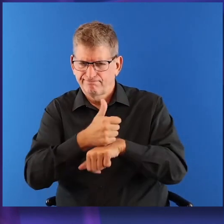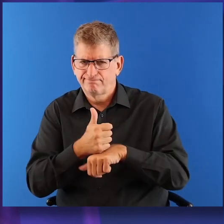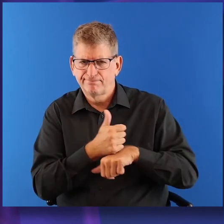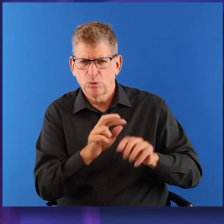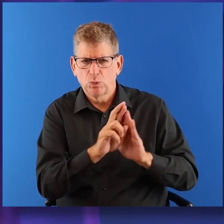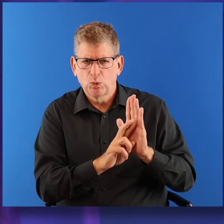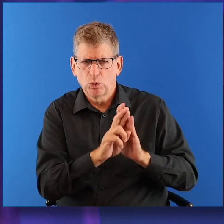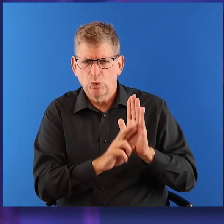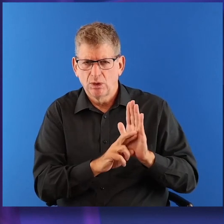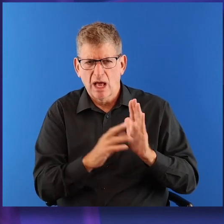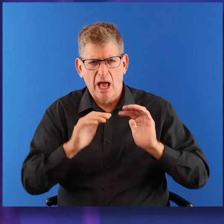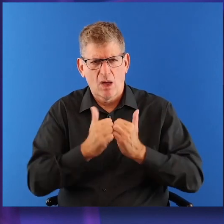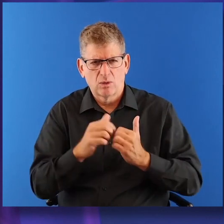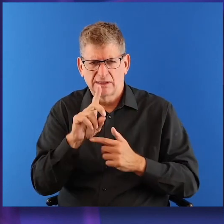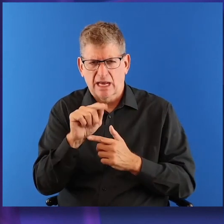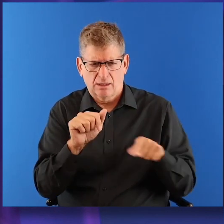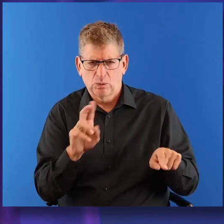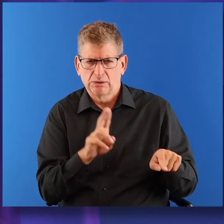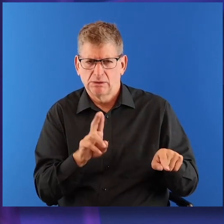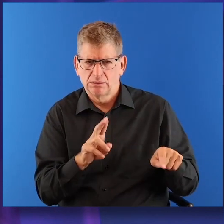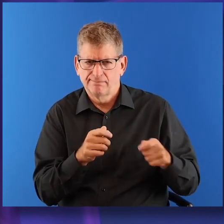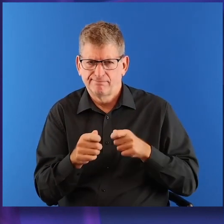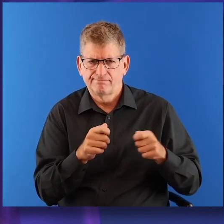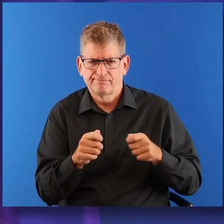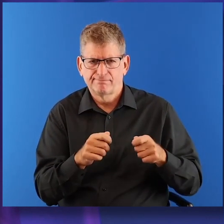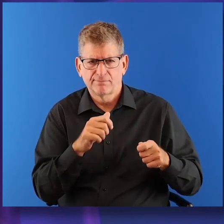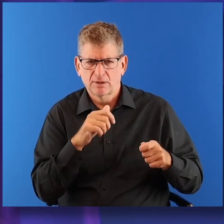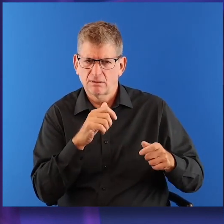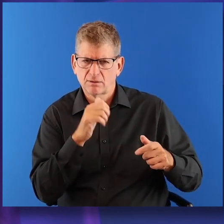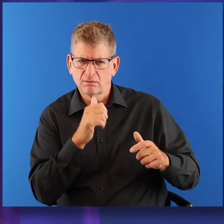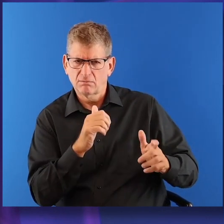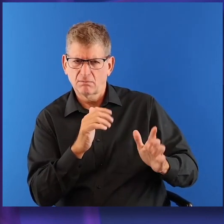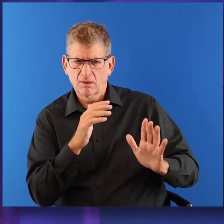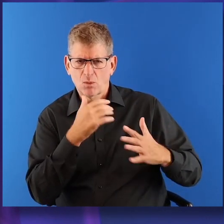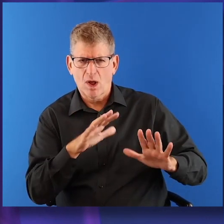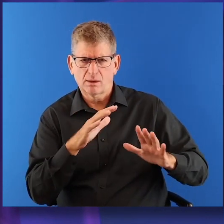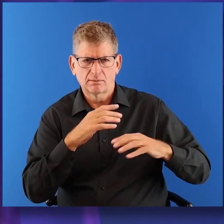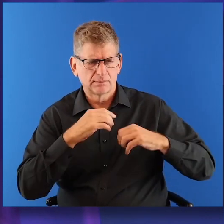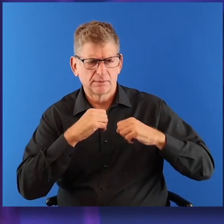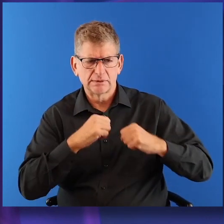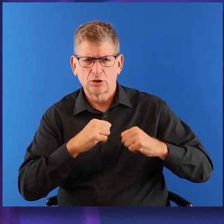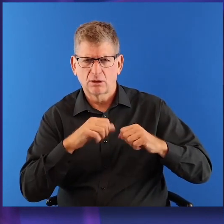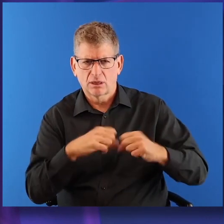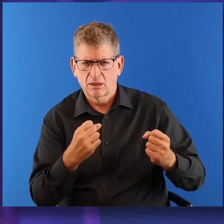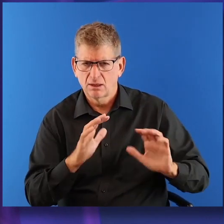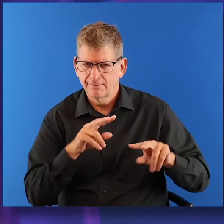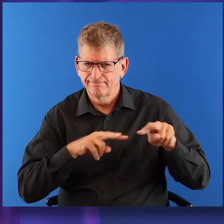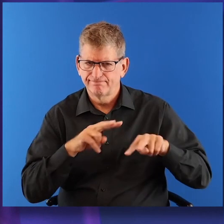the road for how that data is used. It does not leave that secure on cleave.